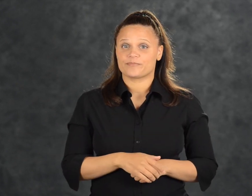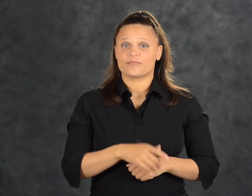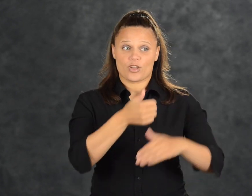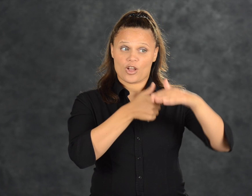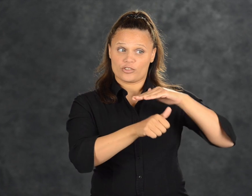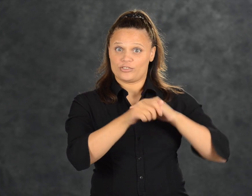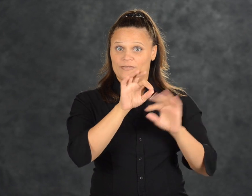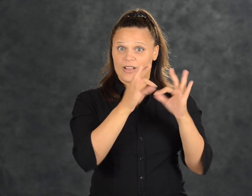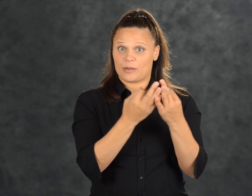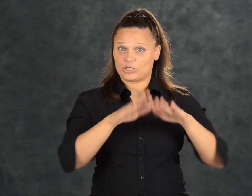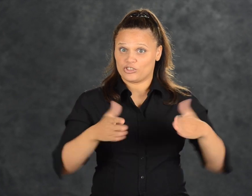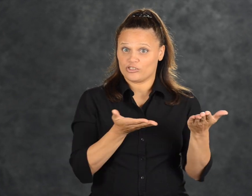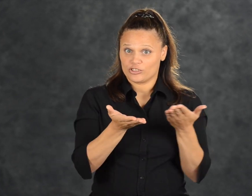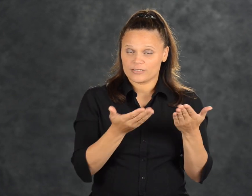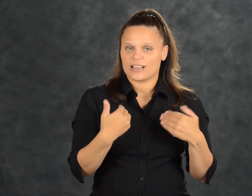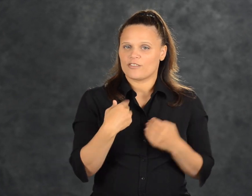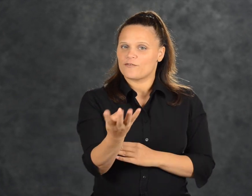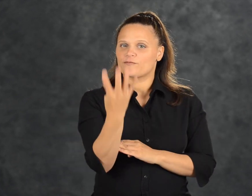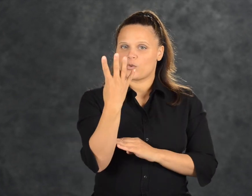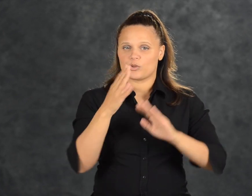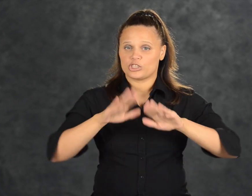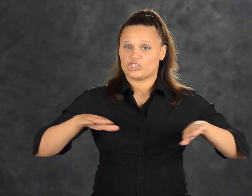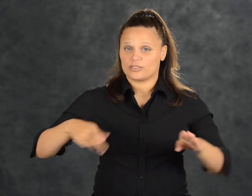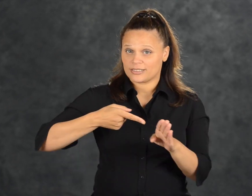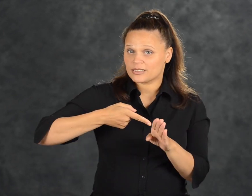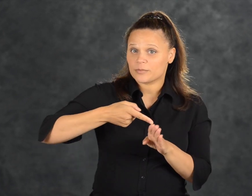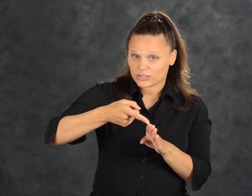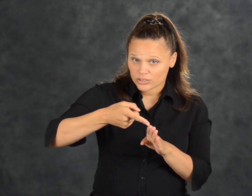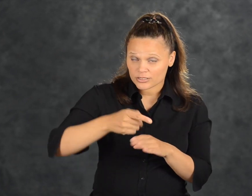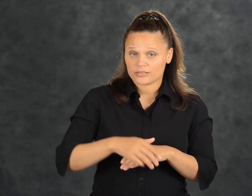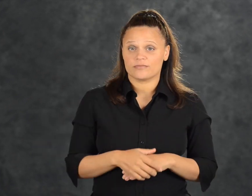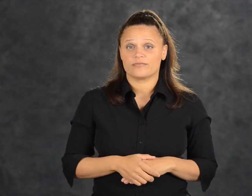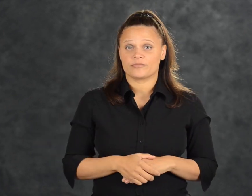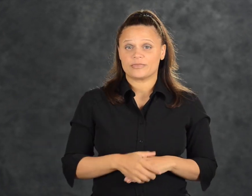There are four Children's Specialists who work at MCDHH